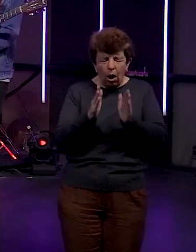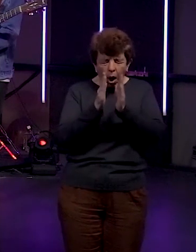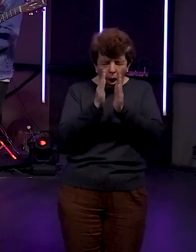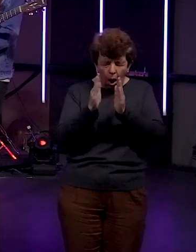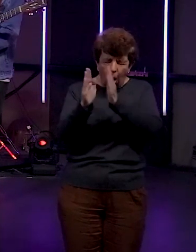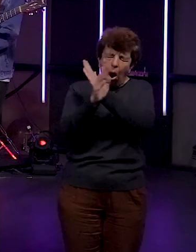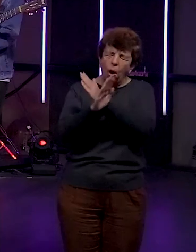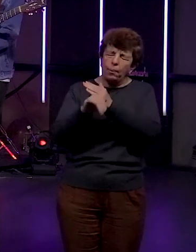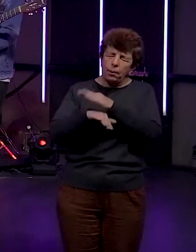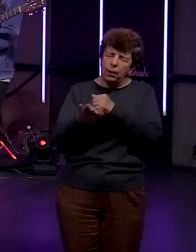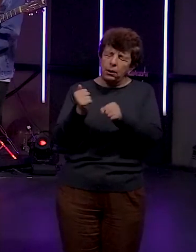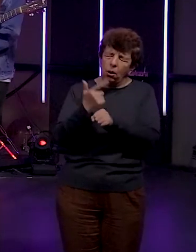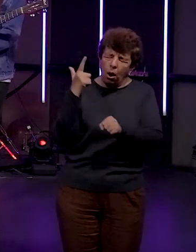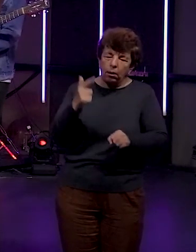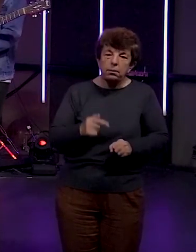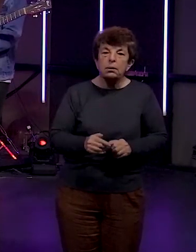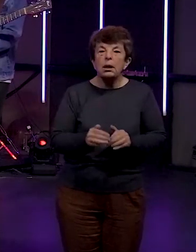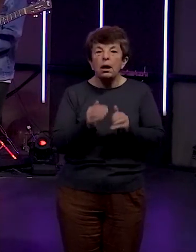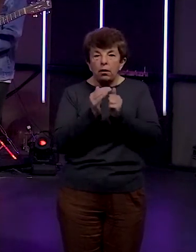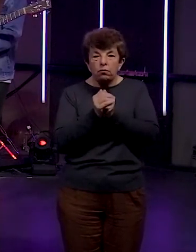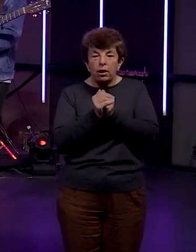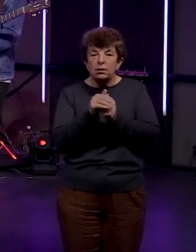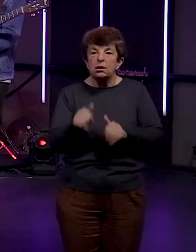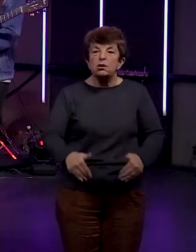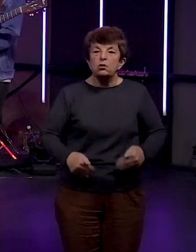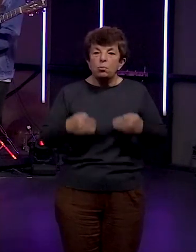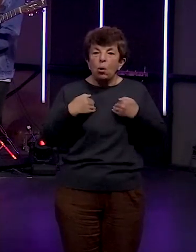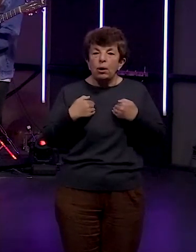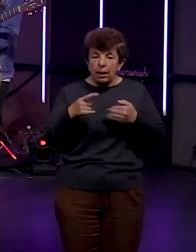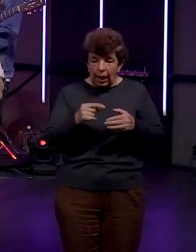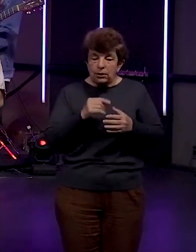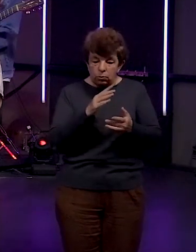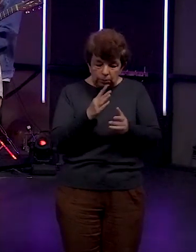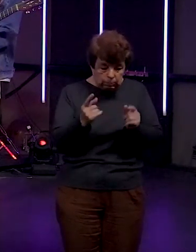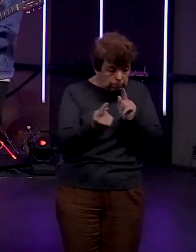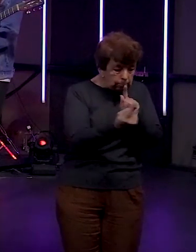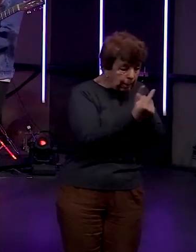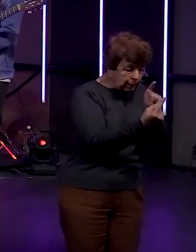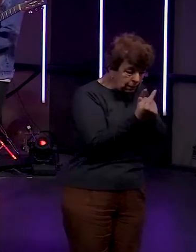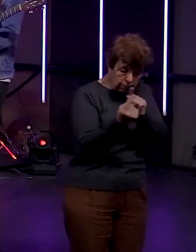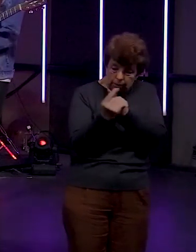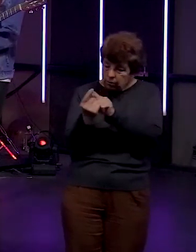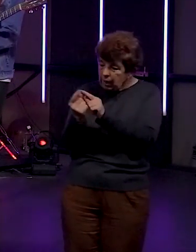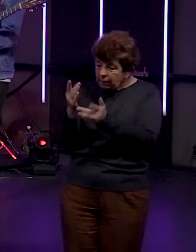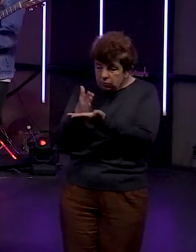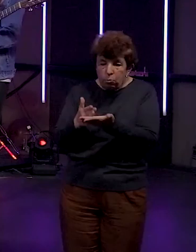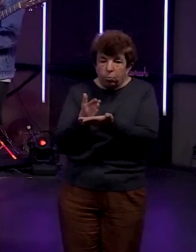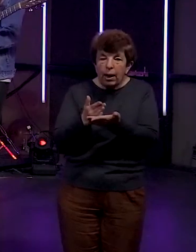Friends this morning as we gather in our homes as we take some bread or some food whatever